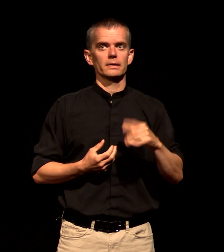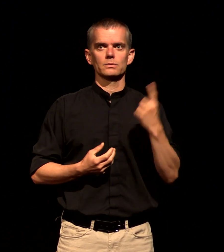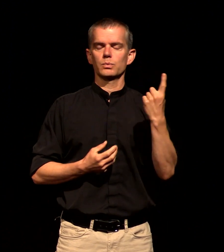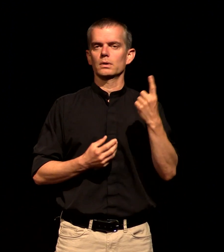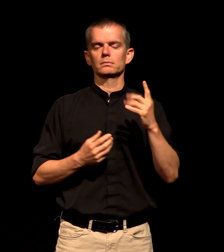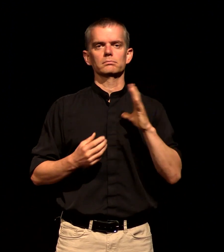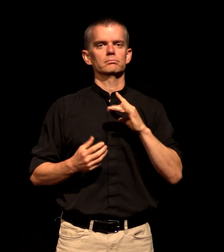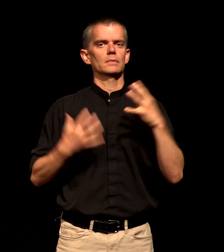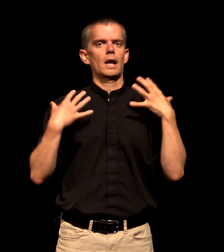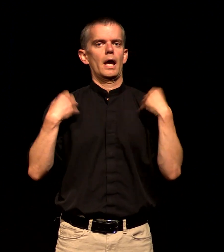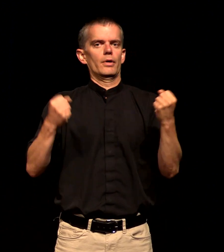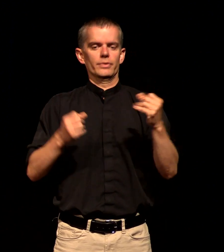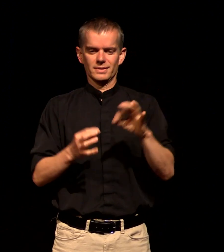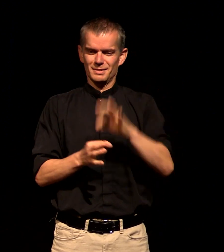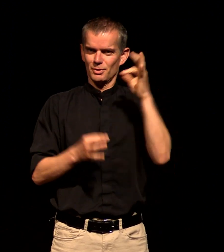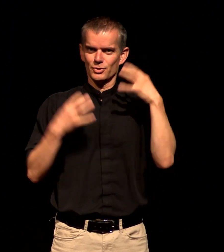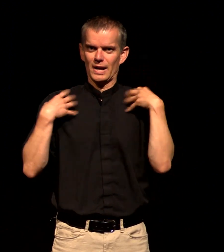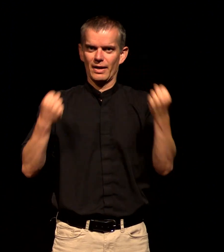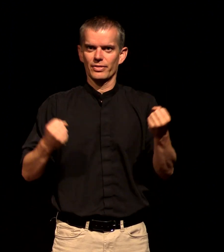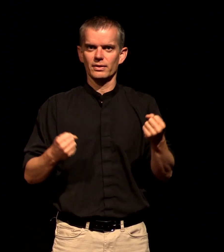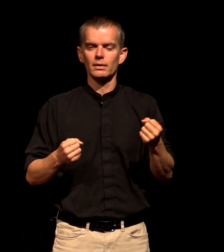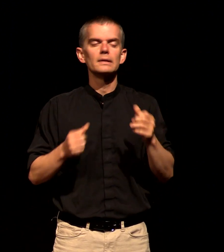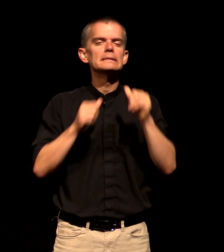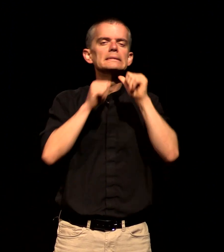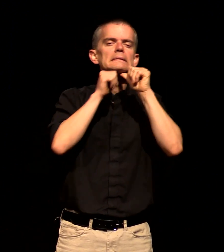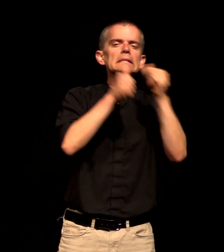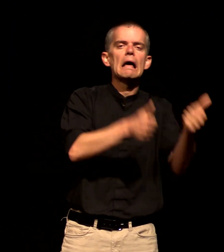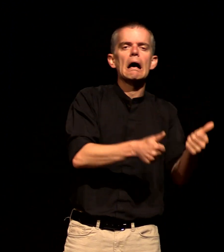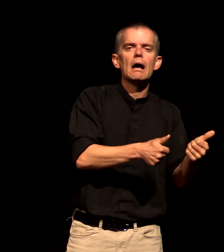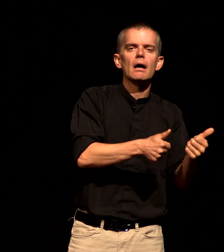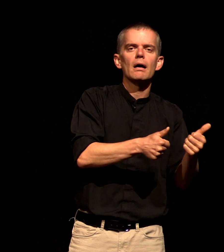rather than fall into the pit of denial, on one end, the pit of